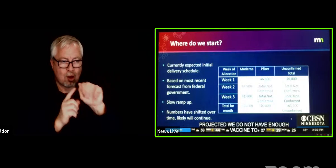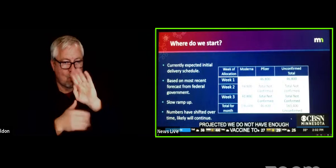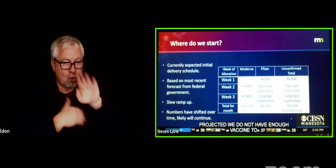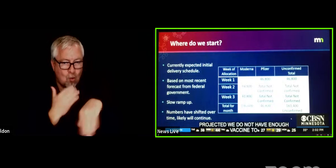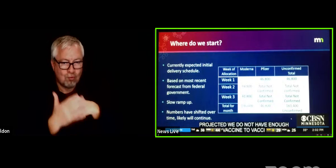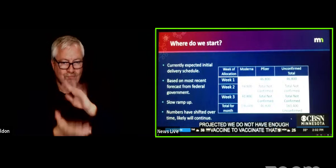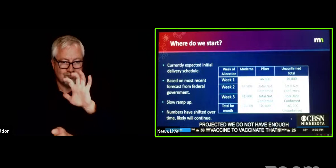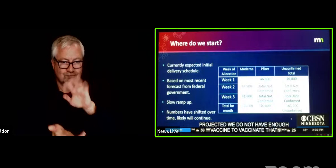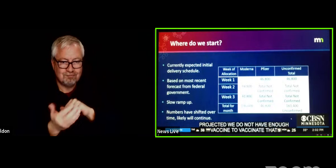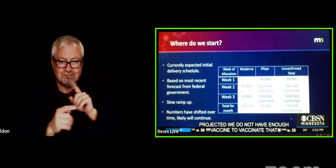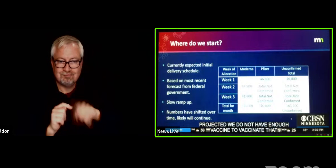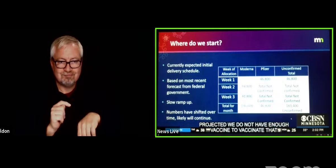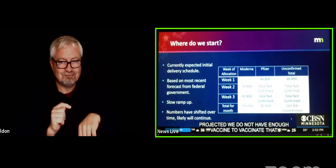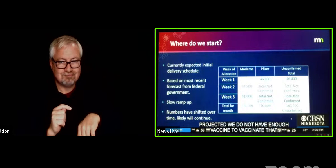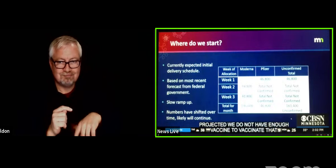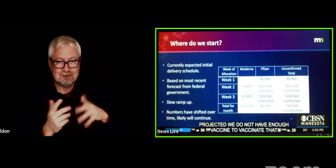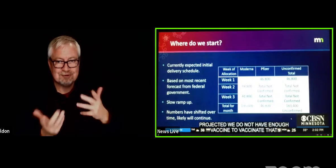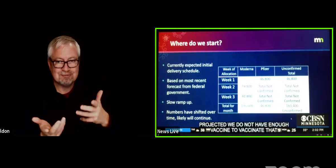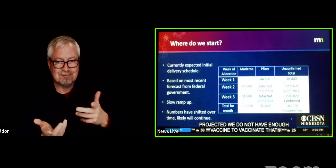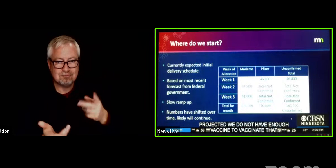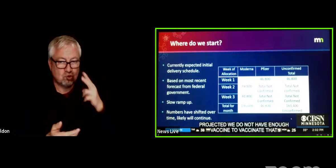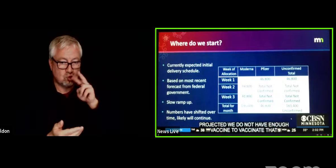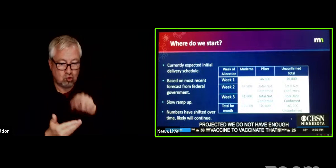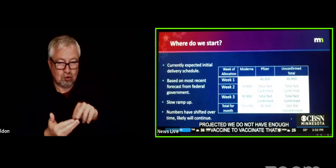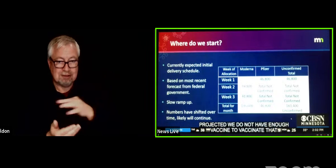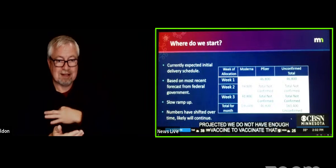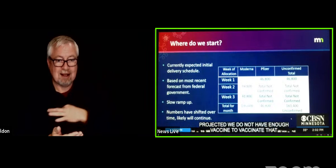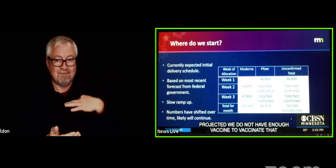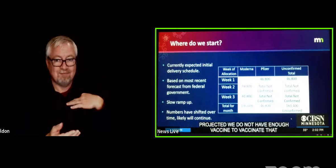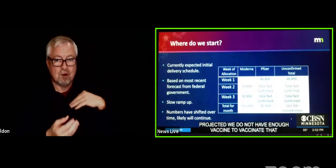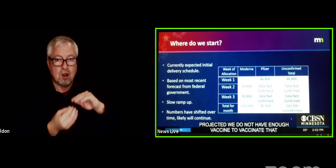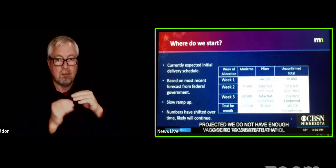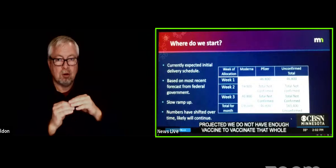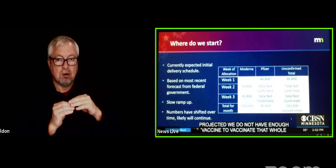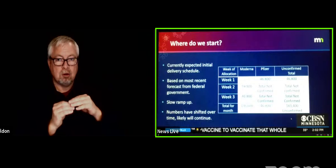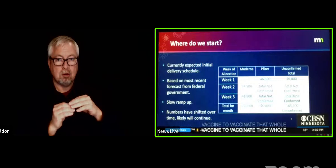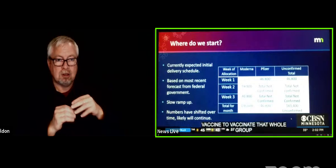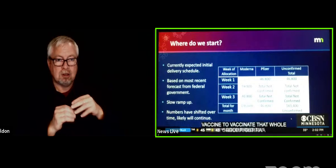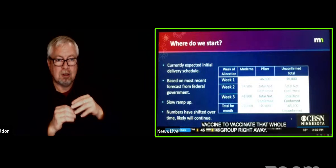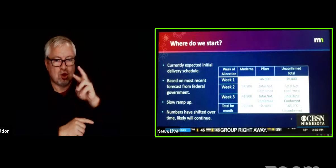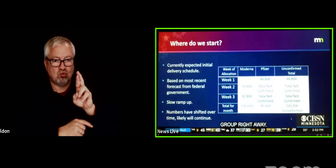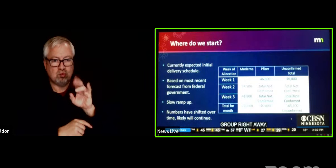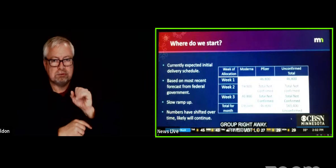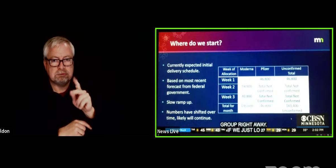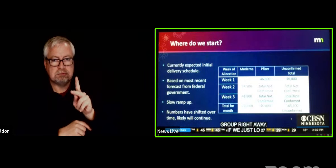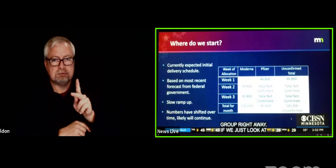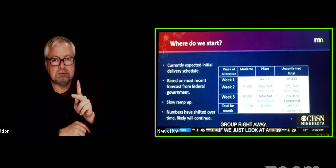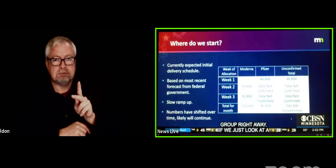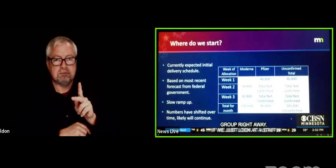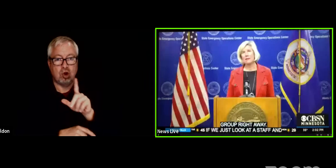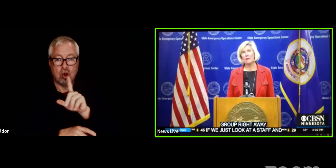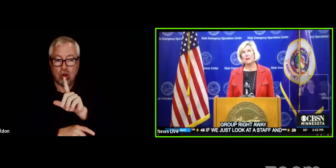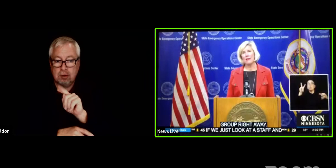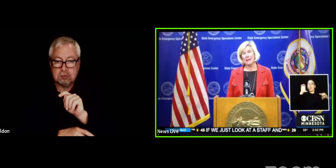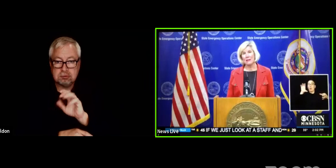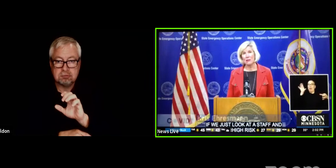SETTINGS, AND FOR LONG-TERM CARE, IT'S ABOUT 298,000, SO THAT MEANS THAT WE HAVE HAD TO